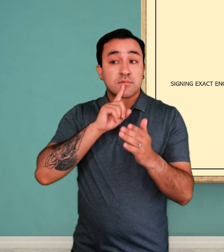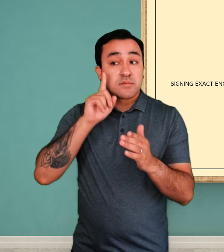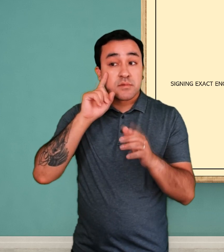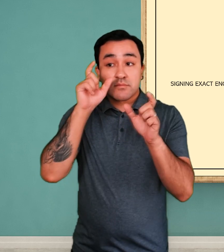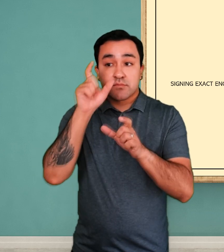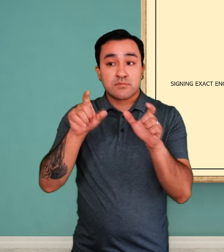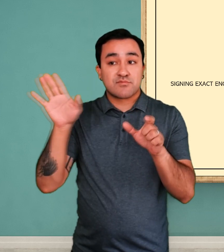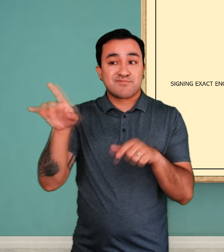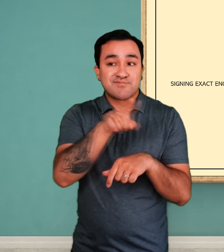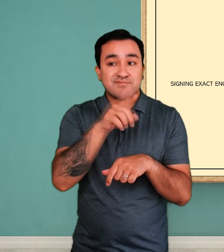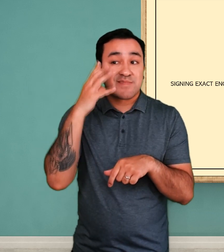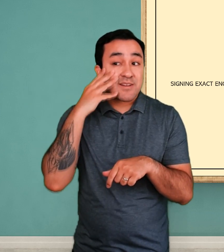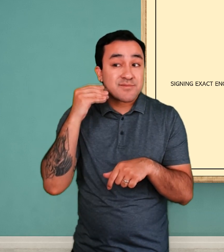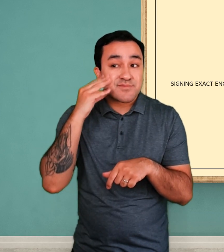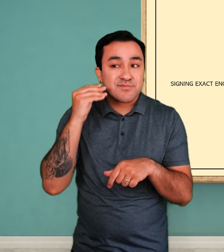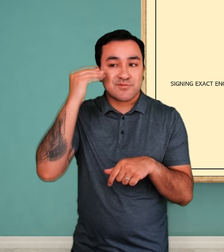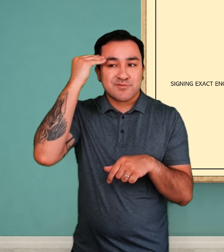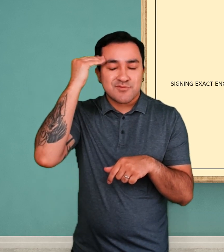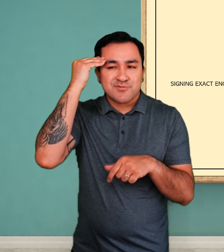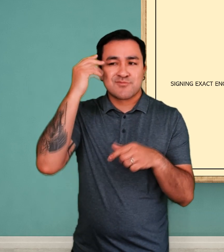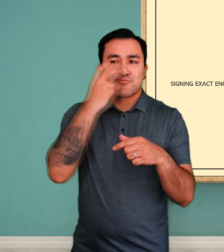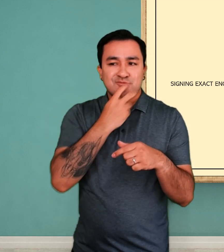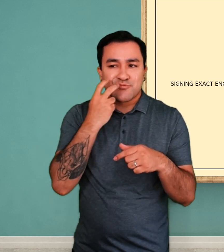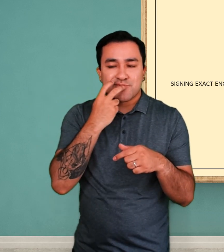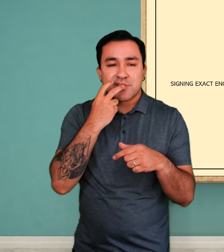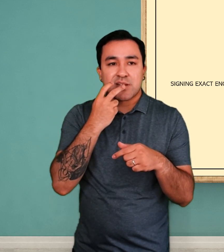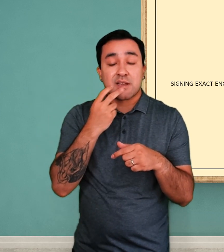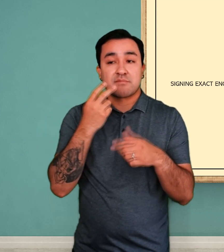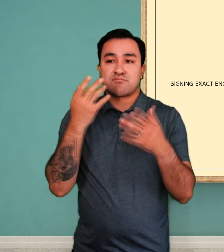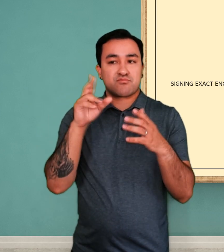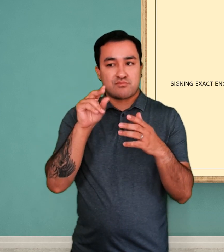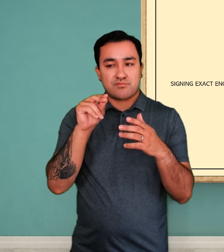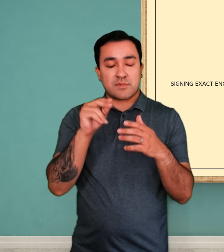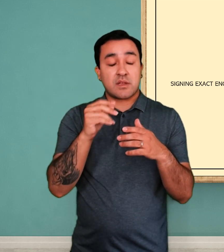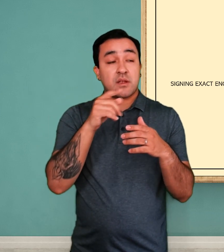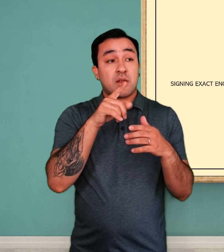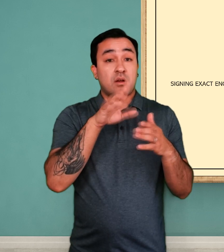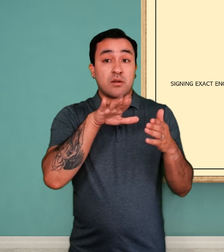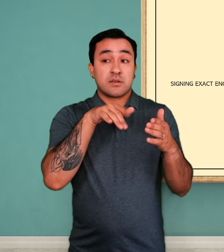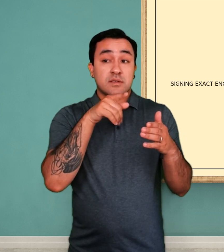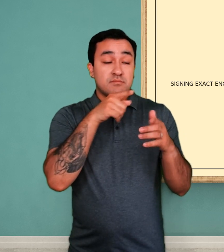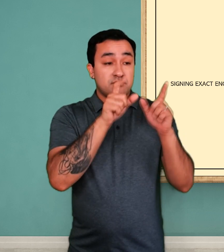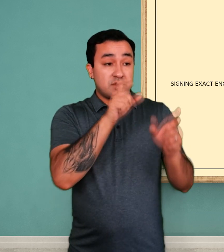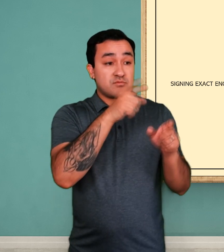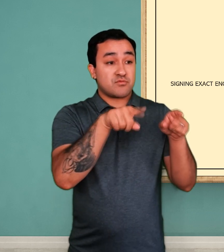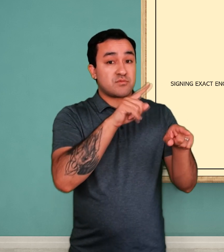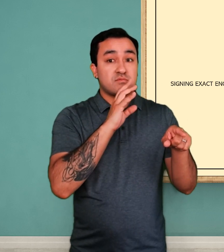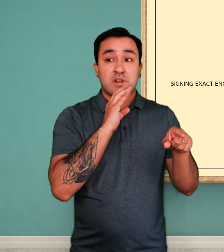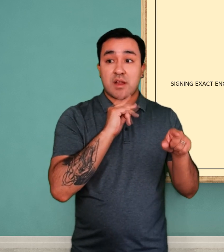and even those who do may not be skilled in it. Do not assume a Deaf person can speak and read lips.